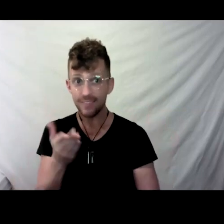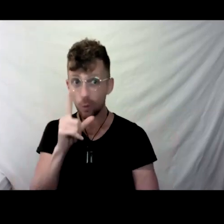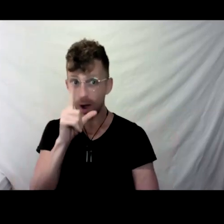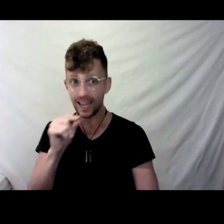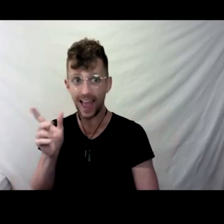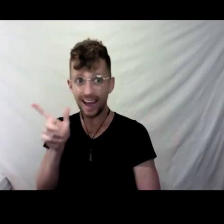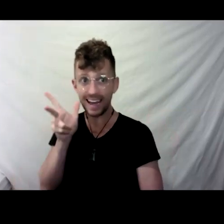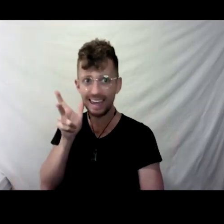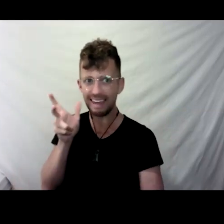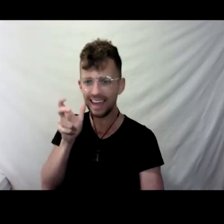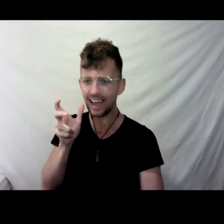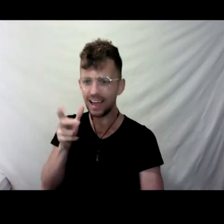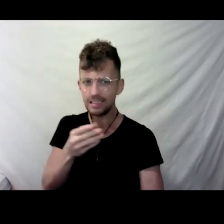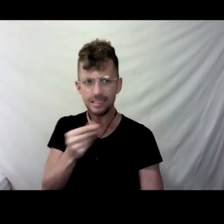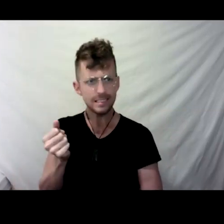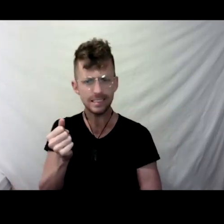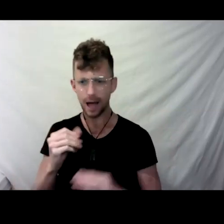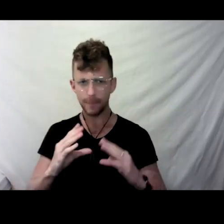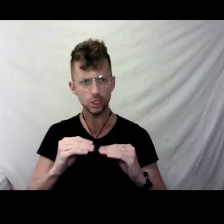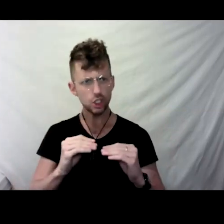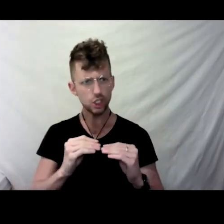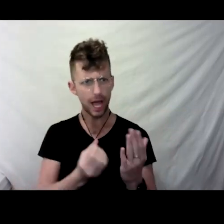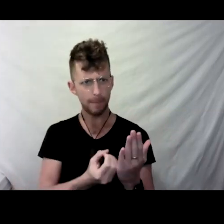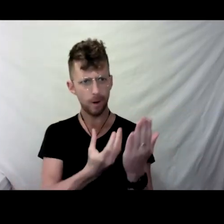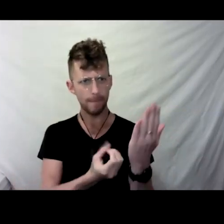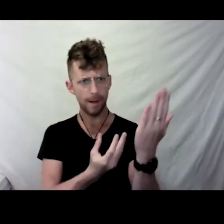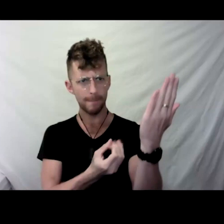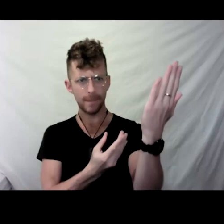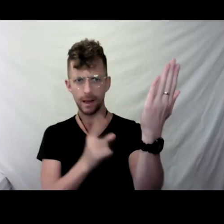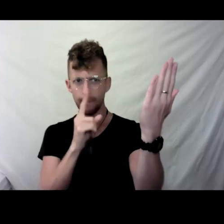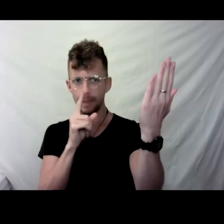see a question popping up in the chat. So if somebody is hearing me,